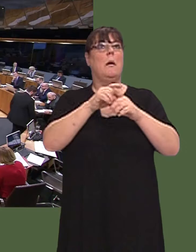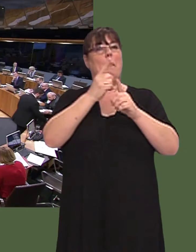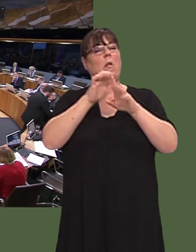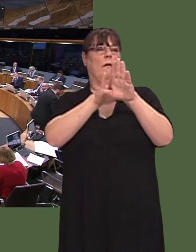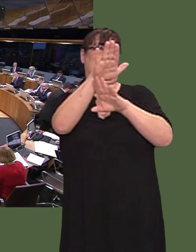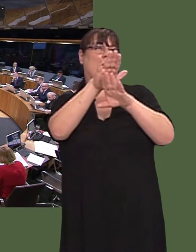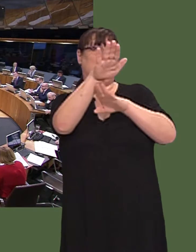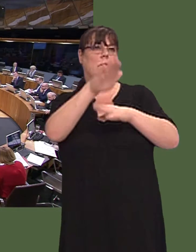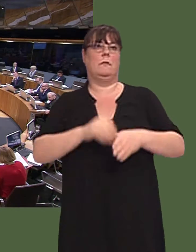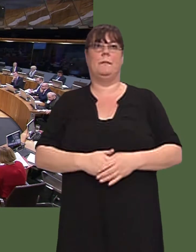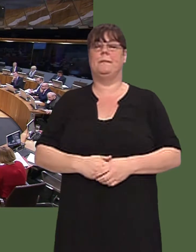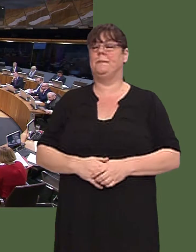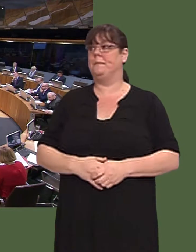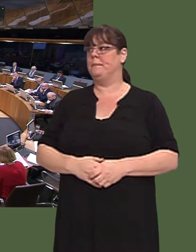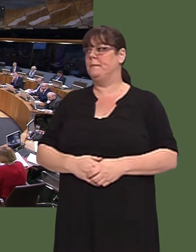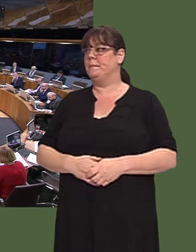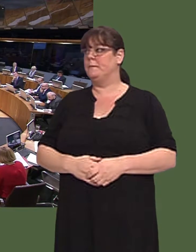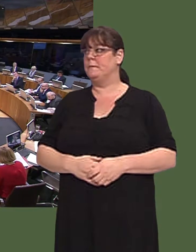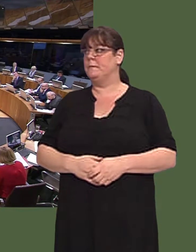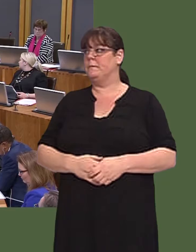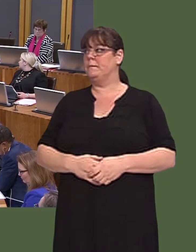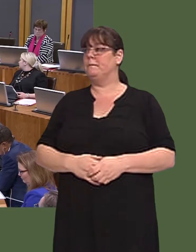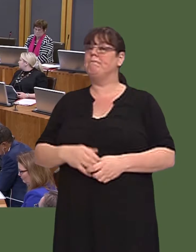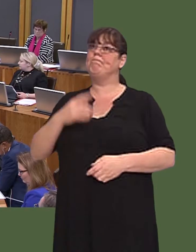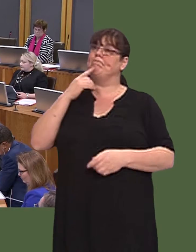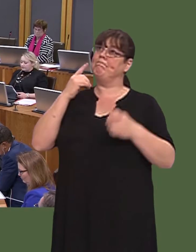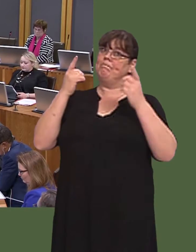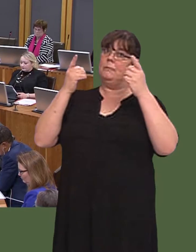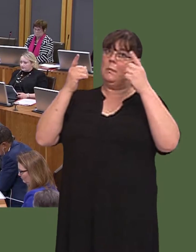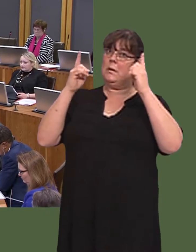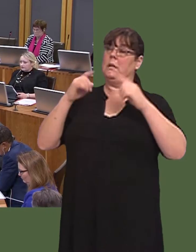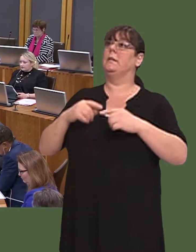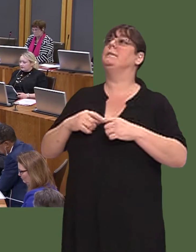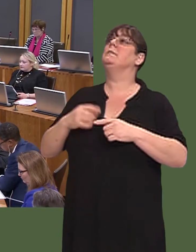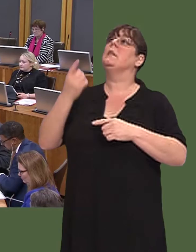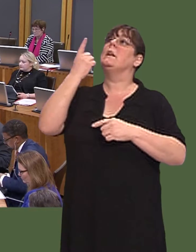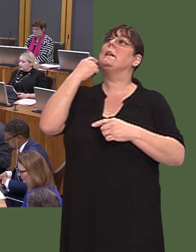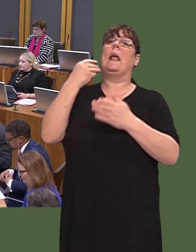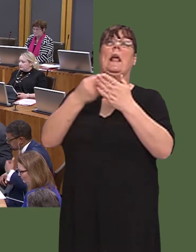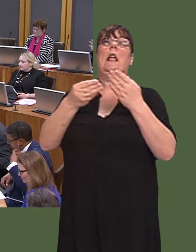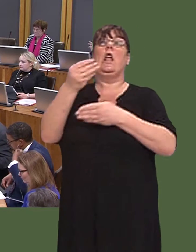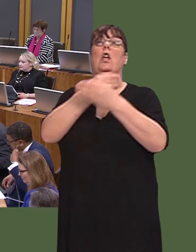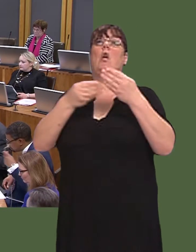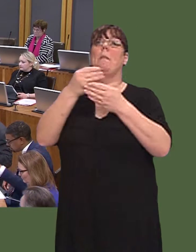Rhianon Passmore: First Minister, yesterday, the economy Secretary kicked off a week of